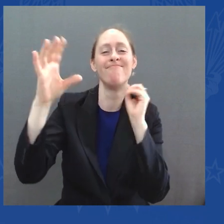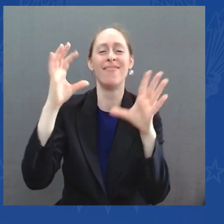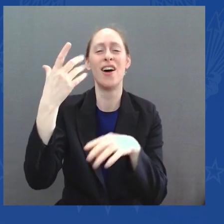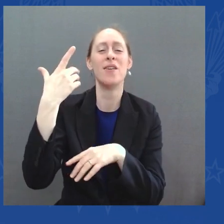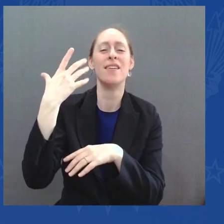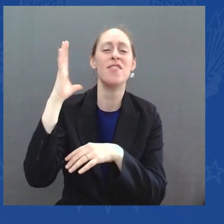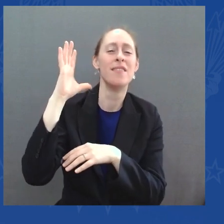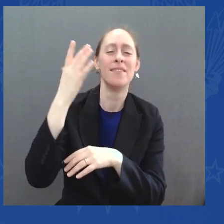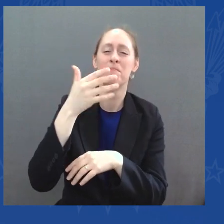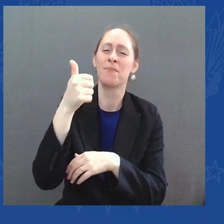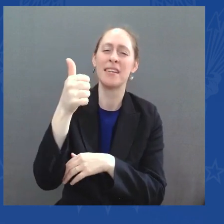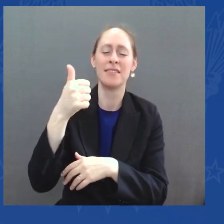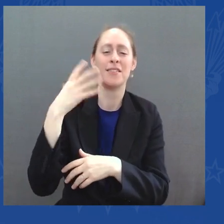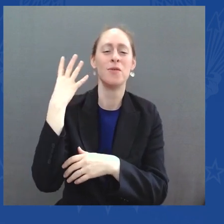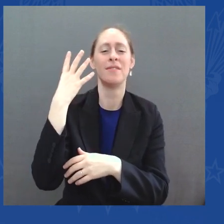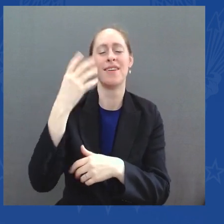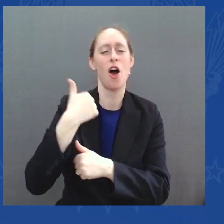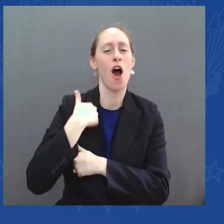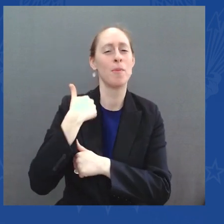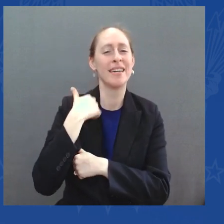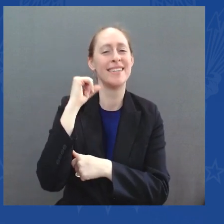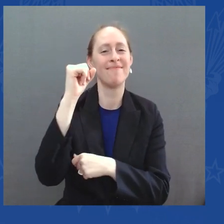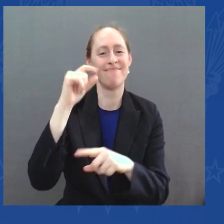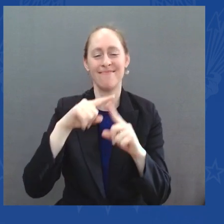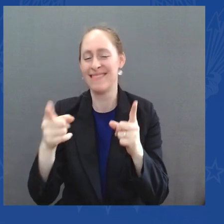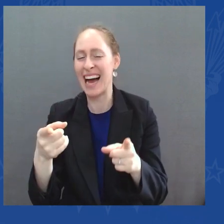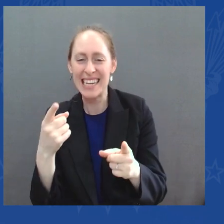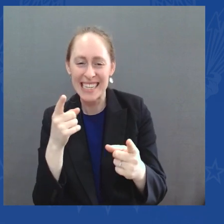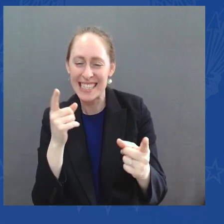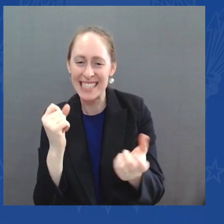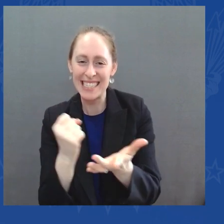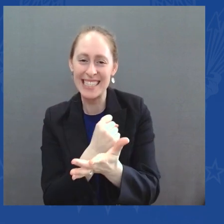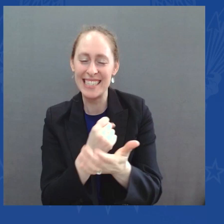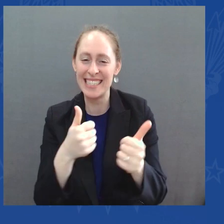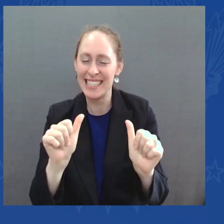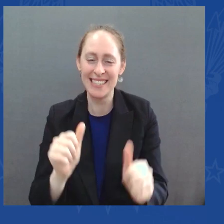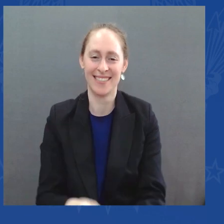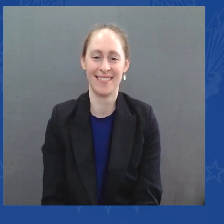Jade is ready to say it, but Mr. President, I know he asked for a nonpartizan events are not allowed to say that,